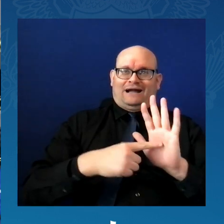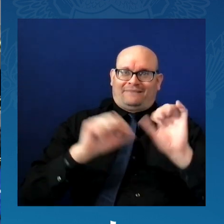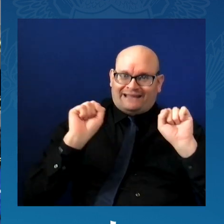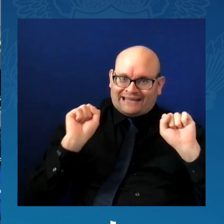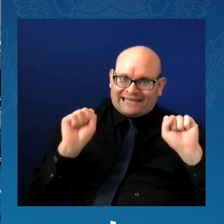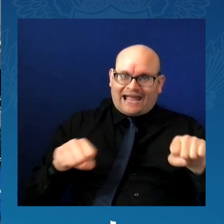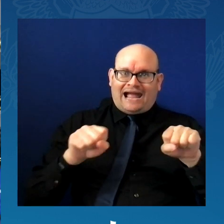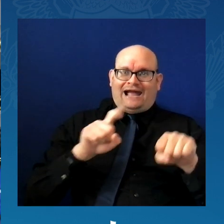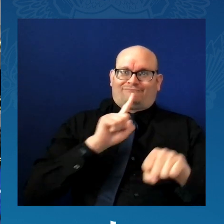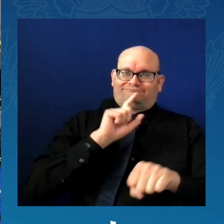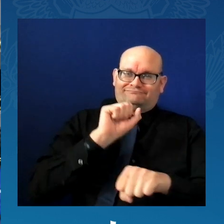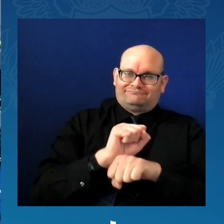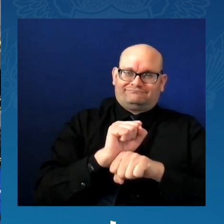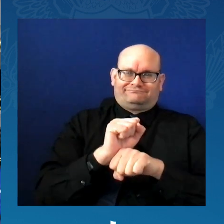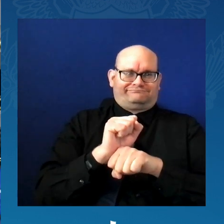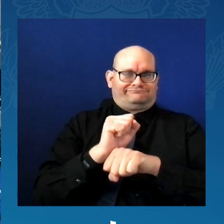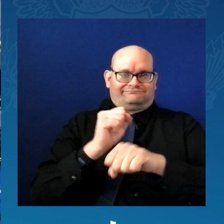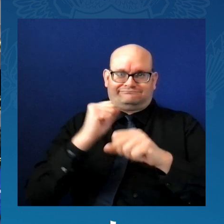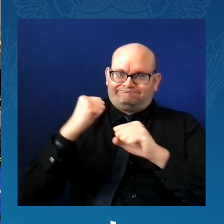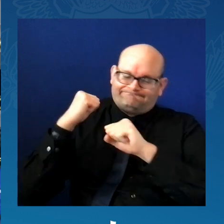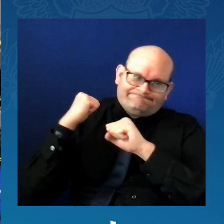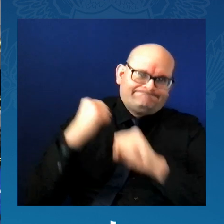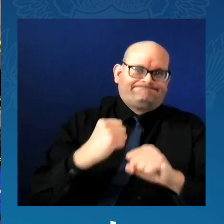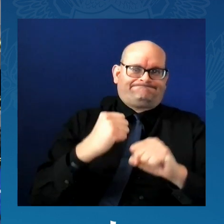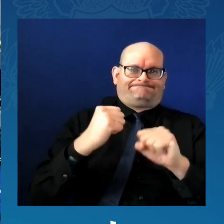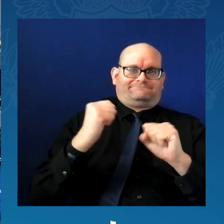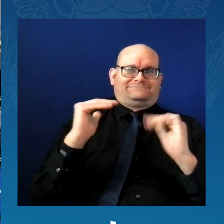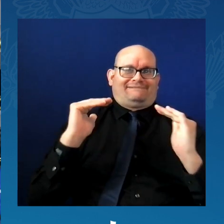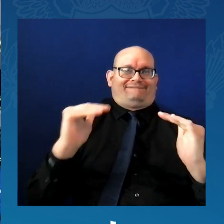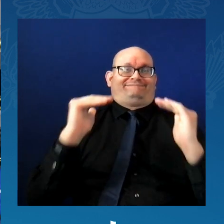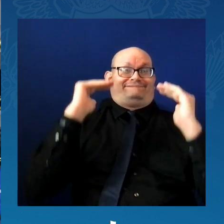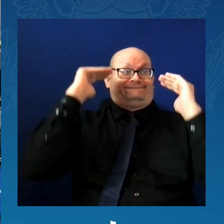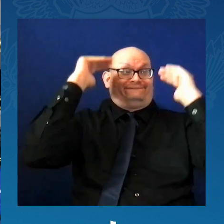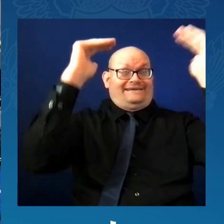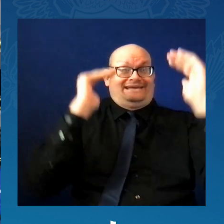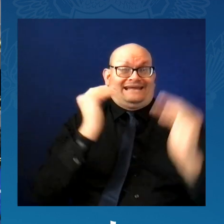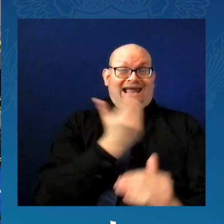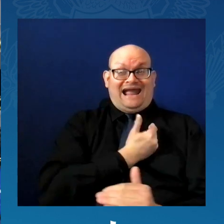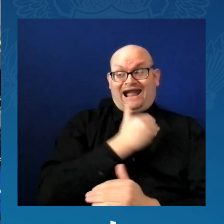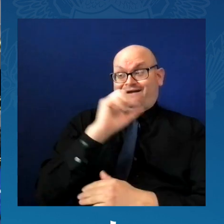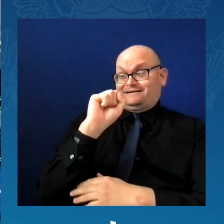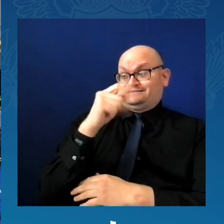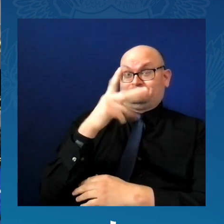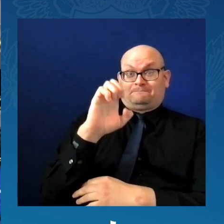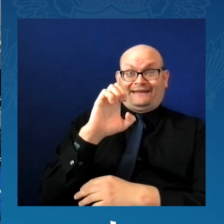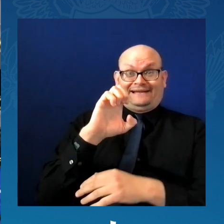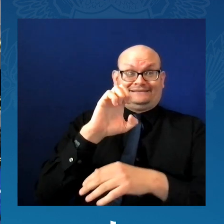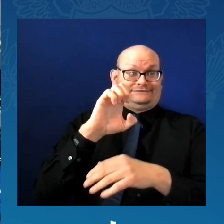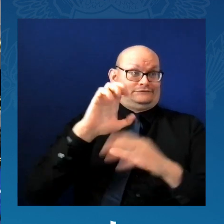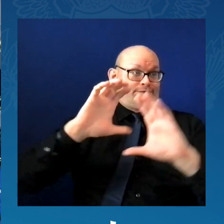for the advancements of our space workforce. Thank you. The Vice President: Thank you so very much. Thank you for giving voice to that.